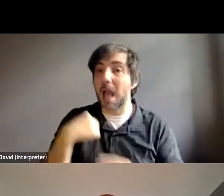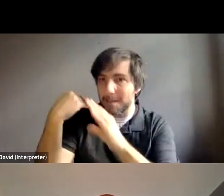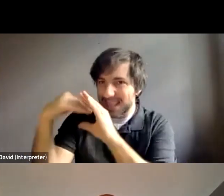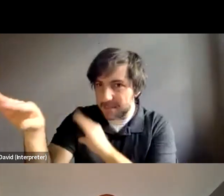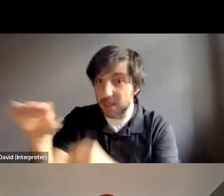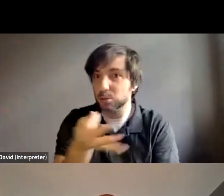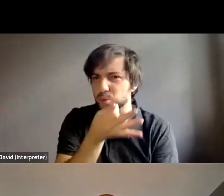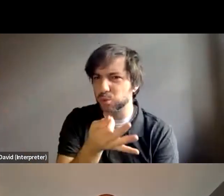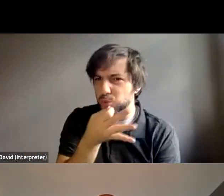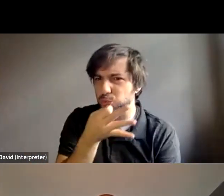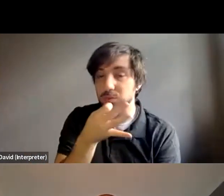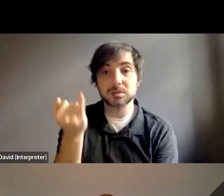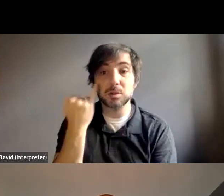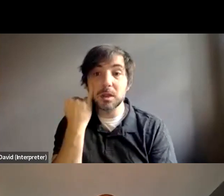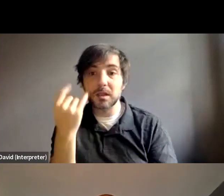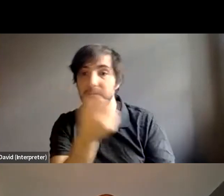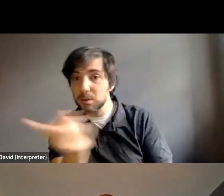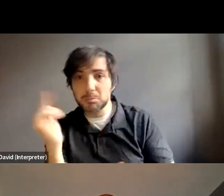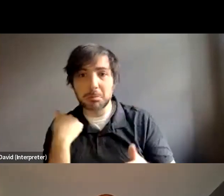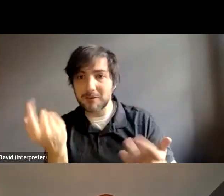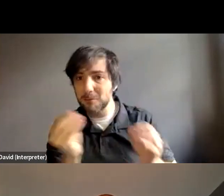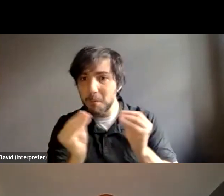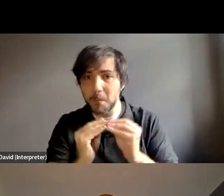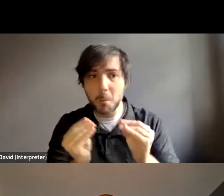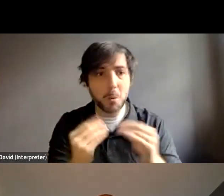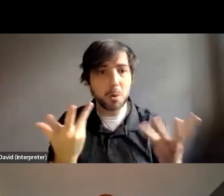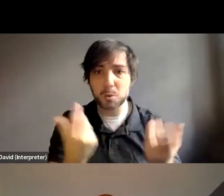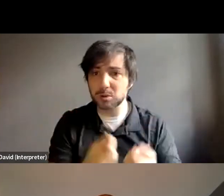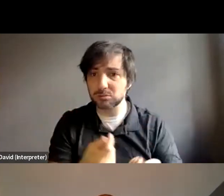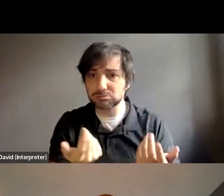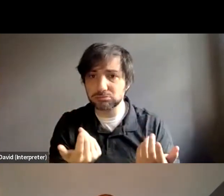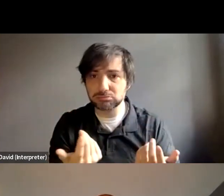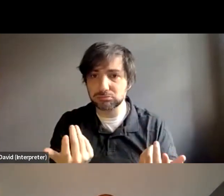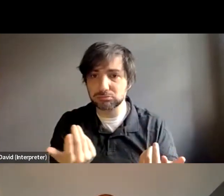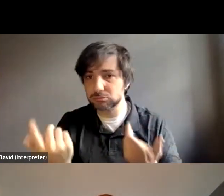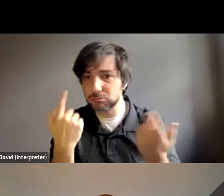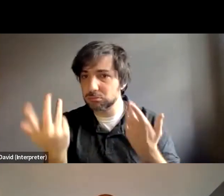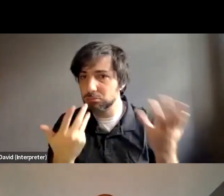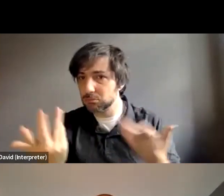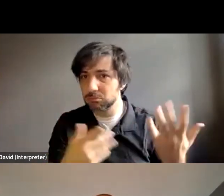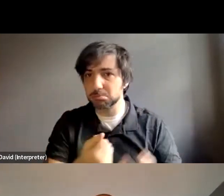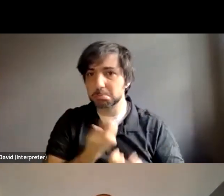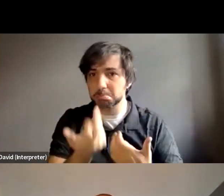If anyone has thoughts on that too